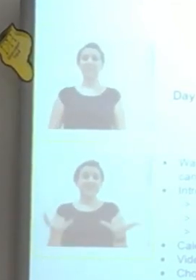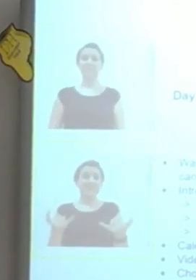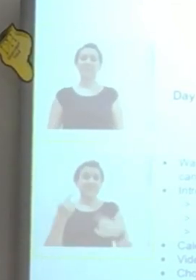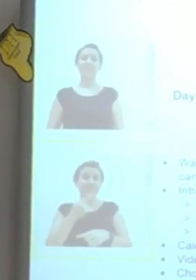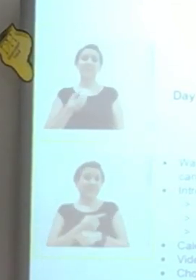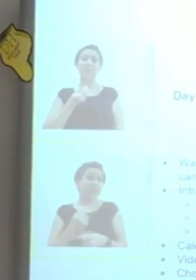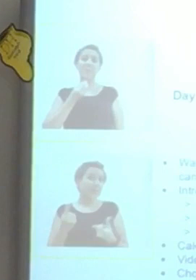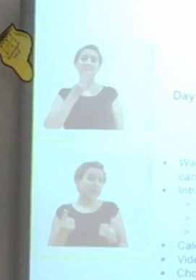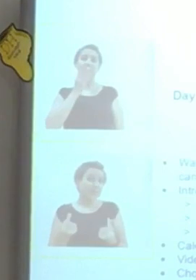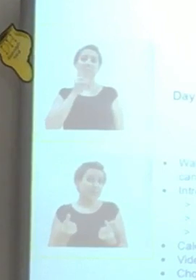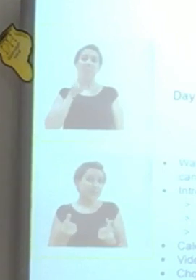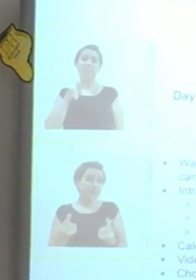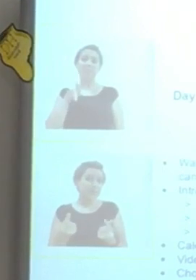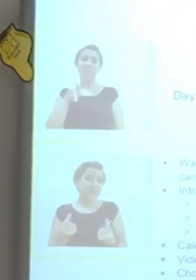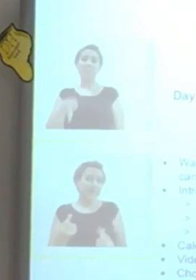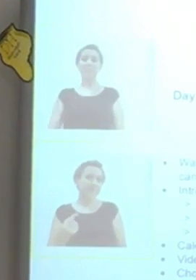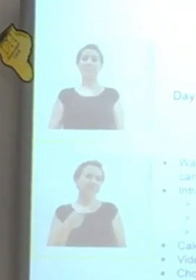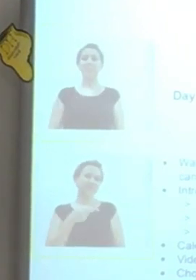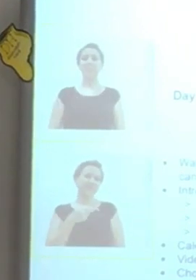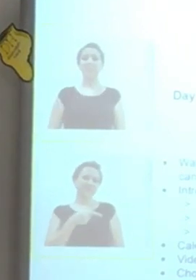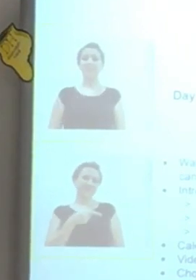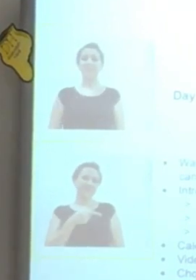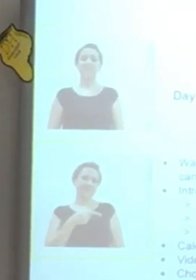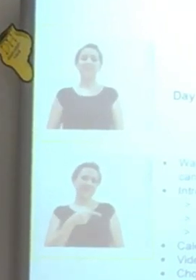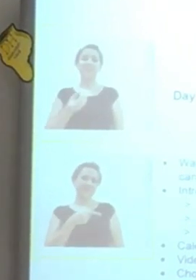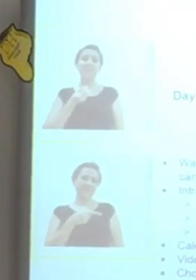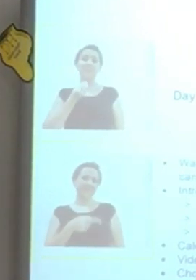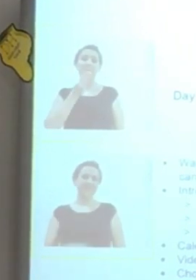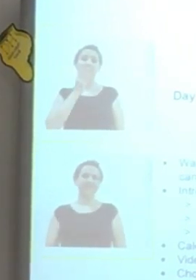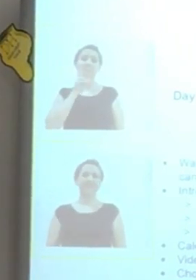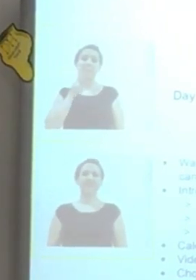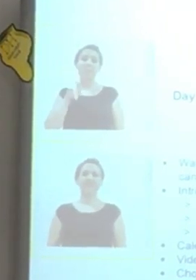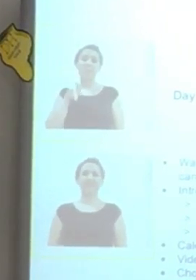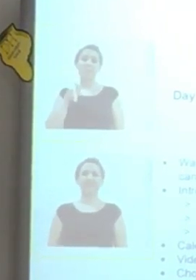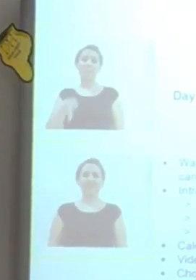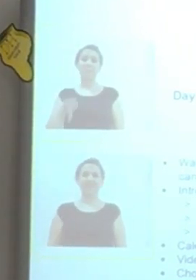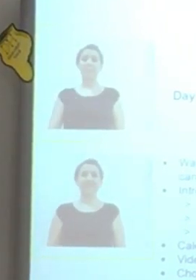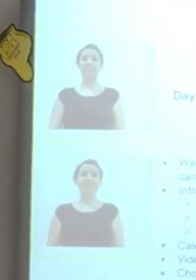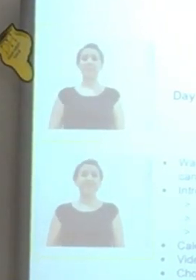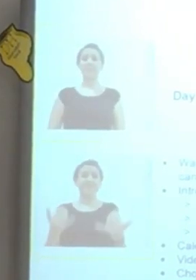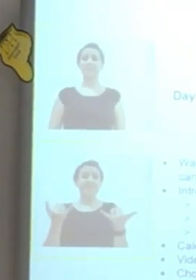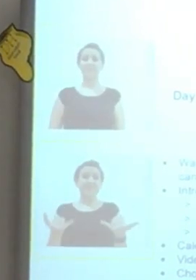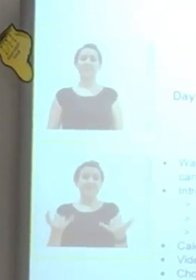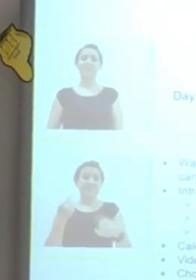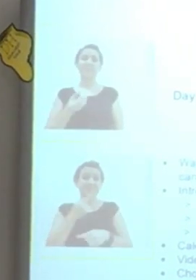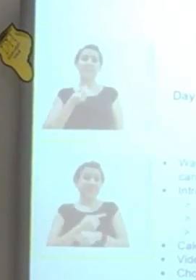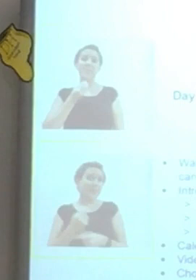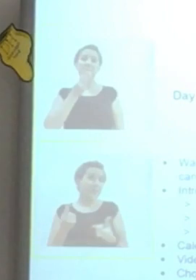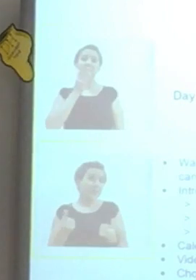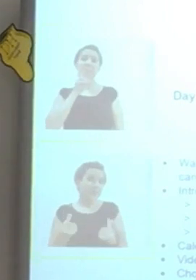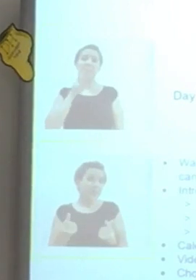A lot of our class periods will be immersed in the language. So there won't be a lot of time that I will be